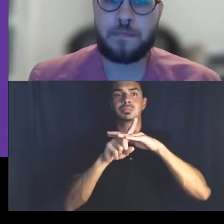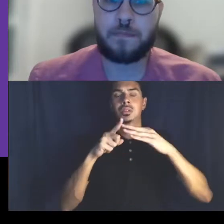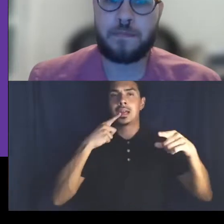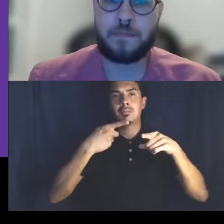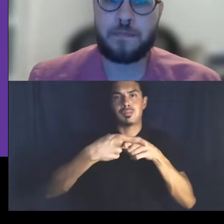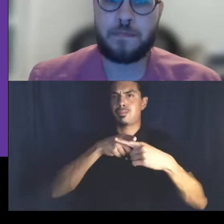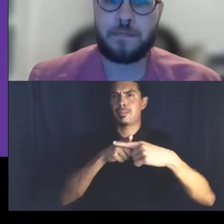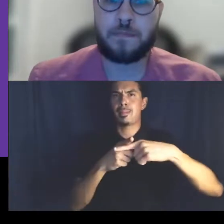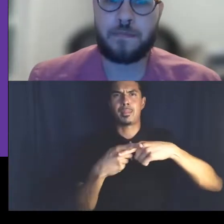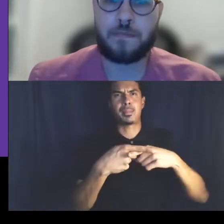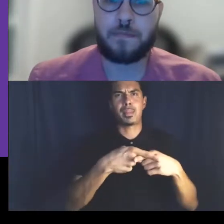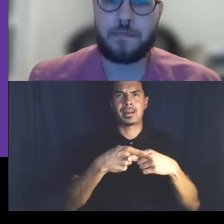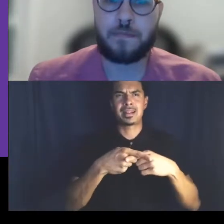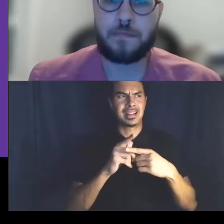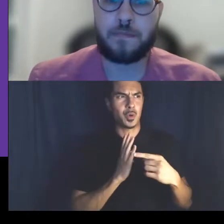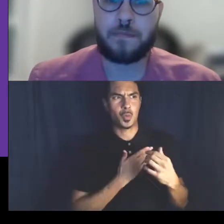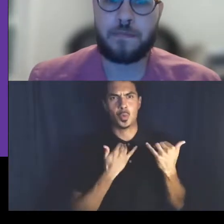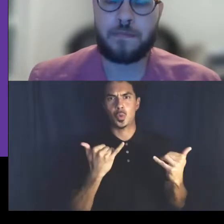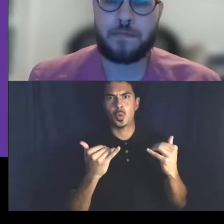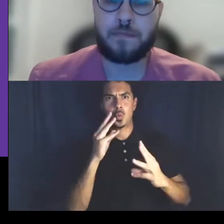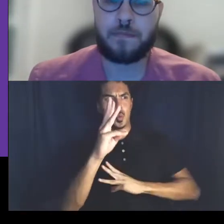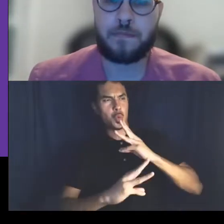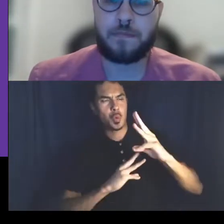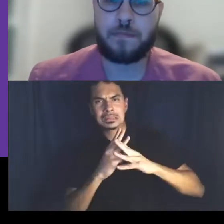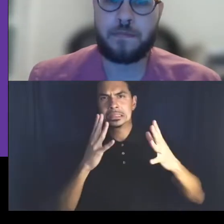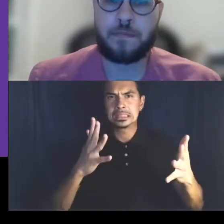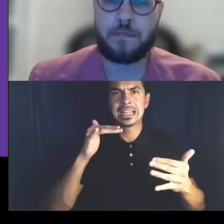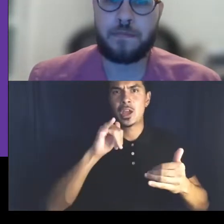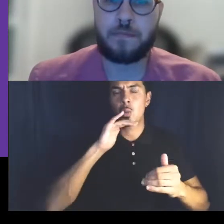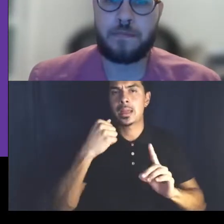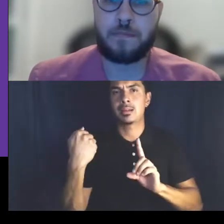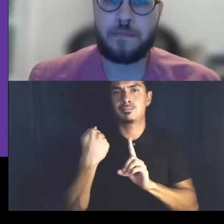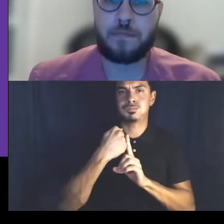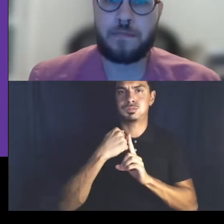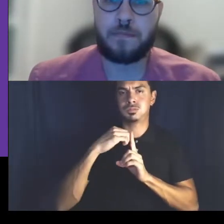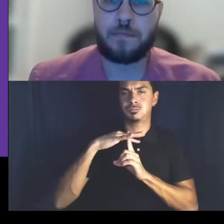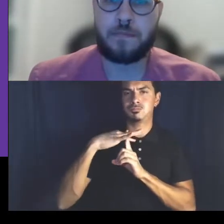and how these are impacting our providers,